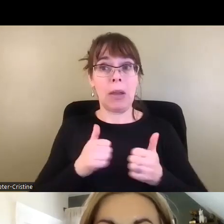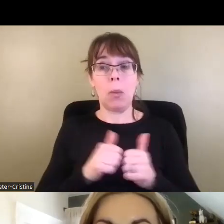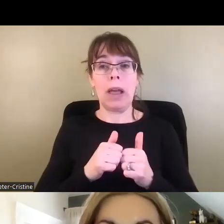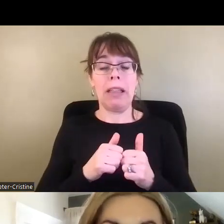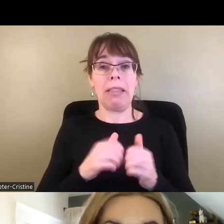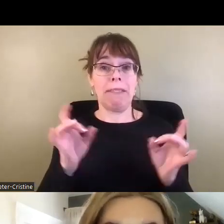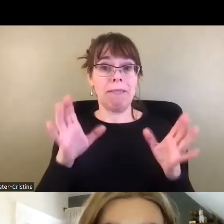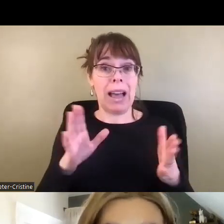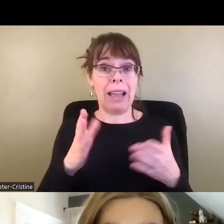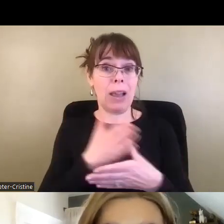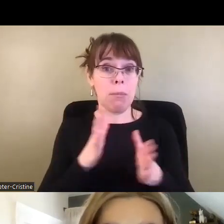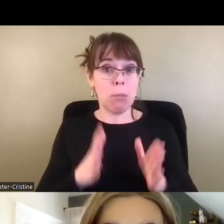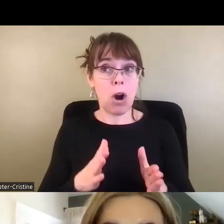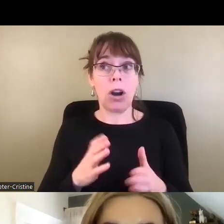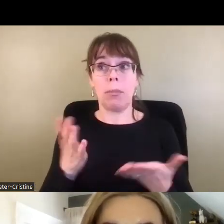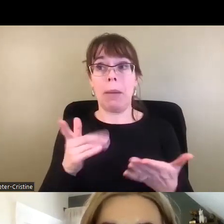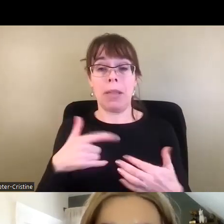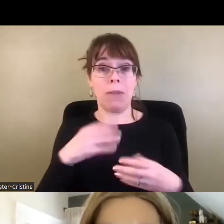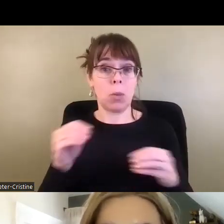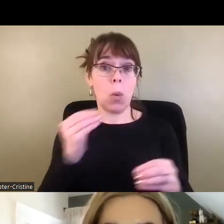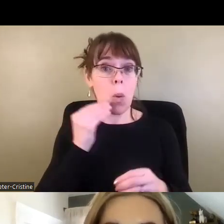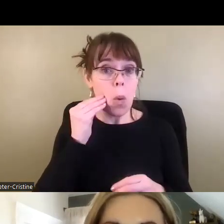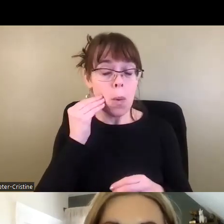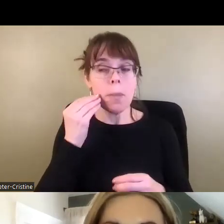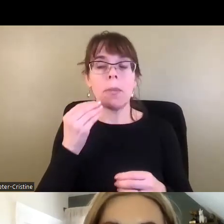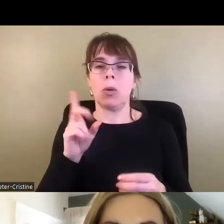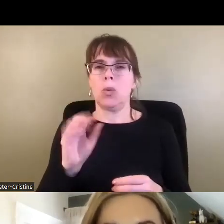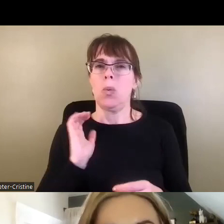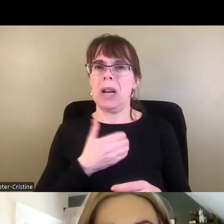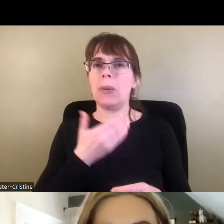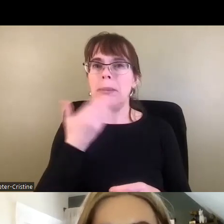They might be experiencing homelessness. So we do our best to make sure that we're